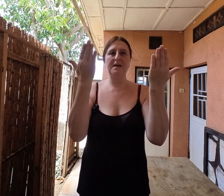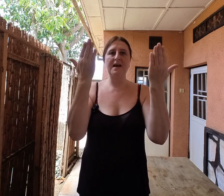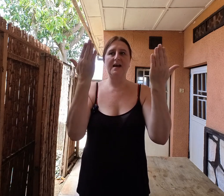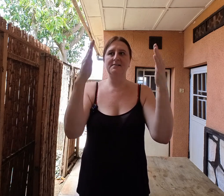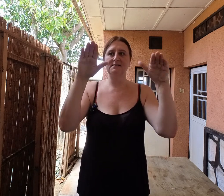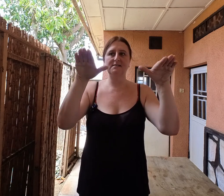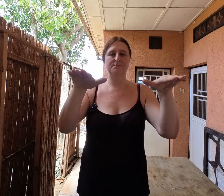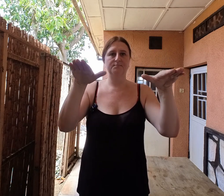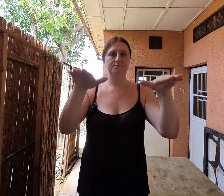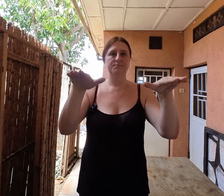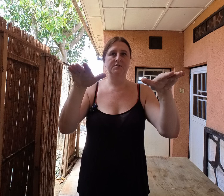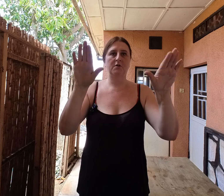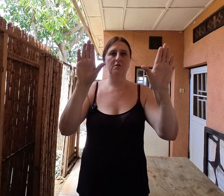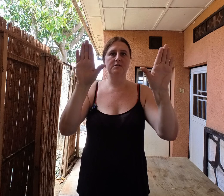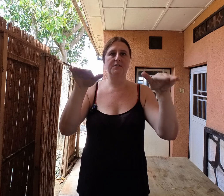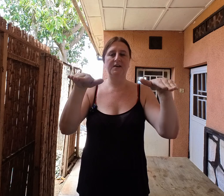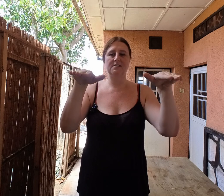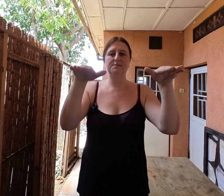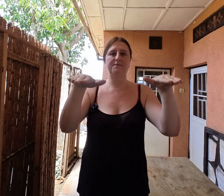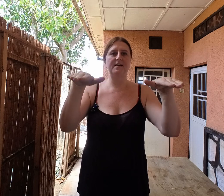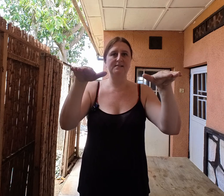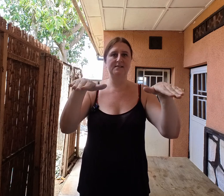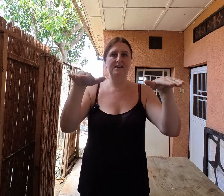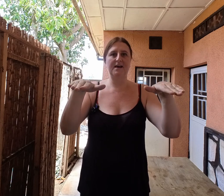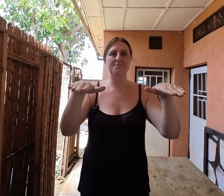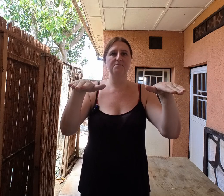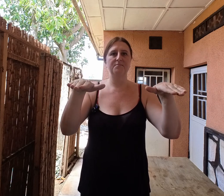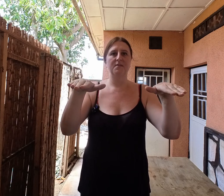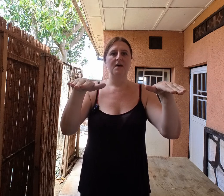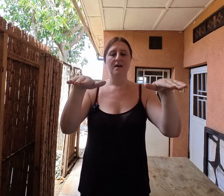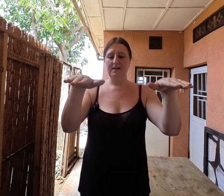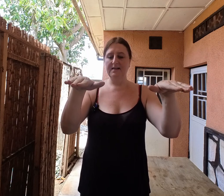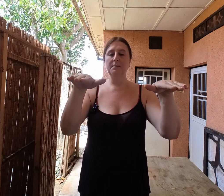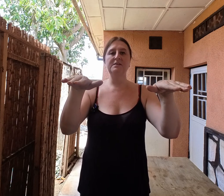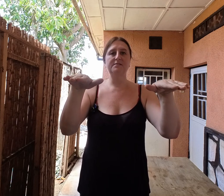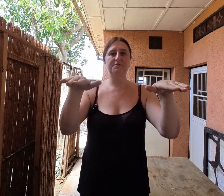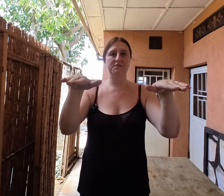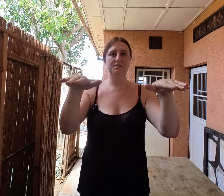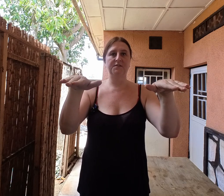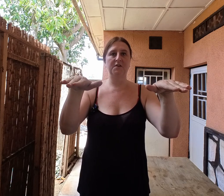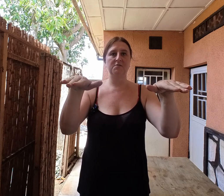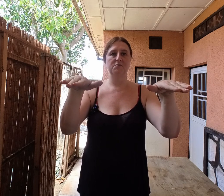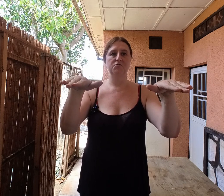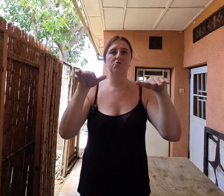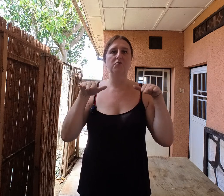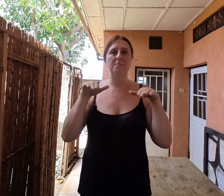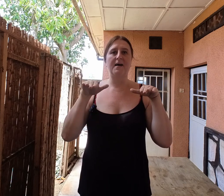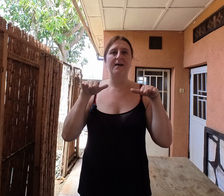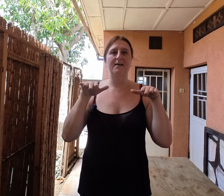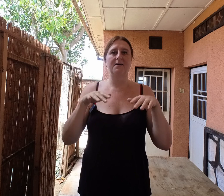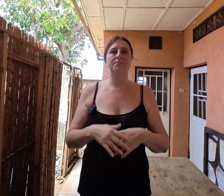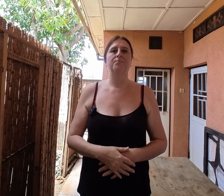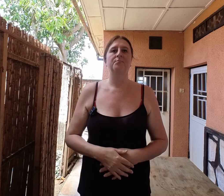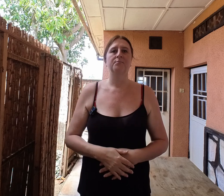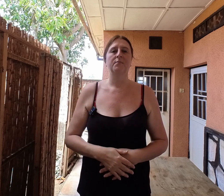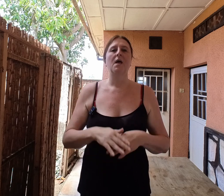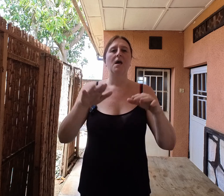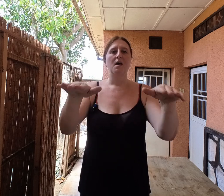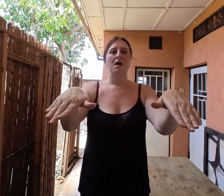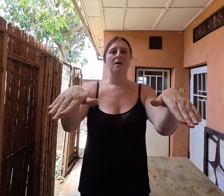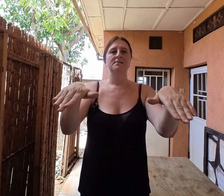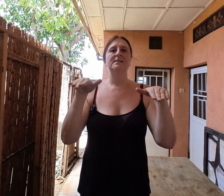B hands, so closed fingers, facing down. Little bit in front of you. Draw them back.